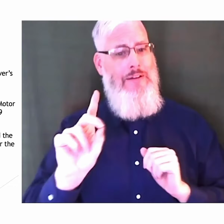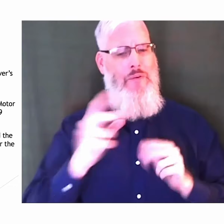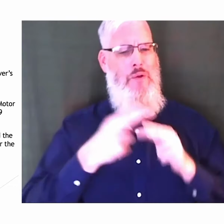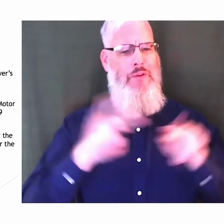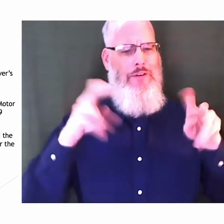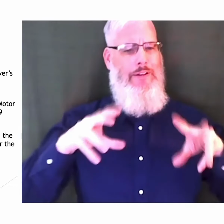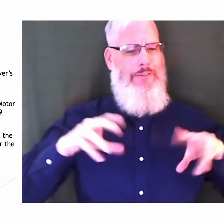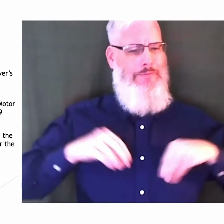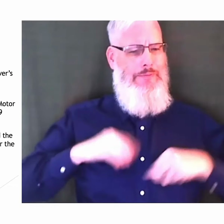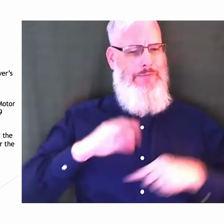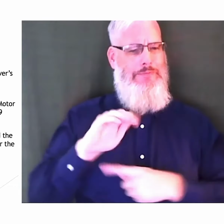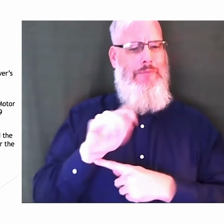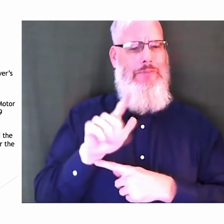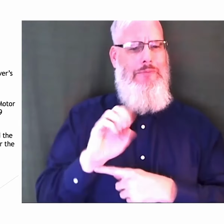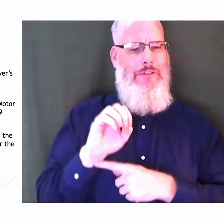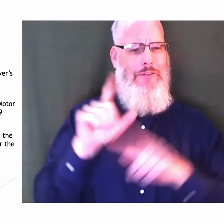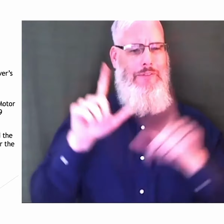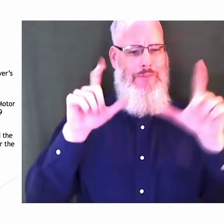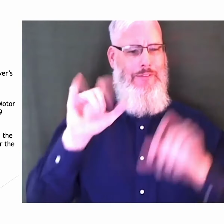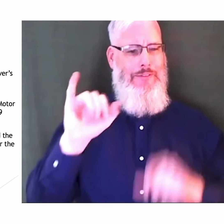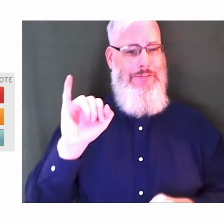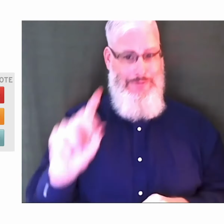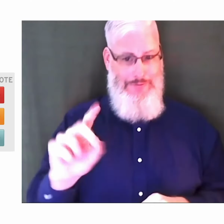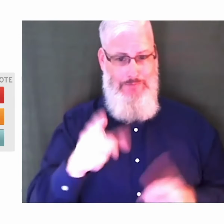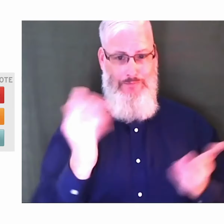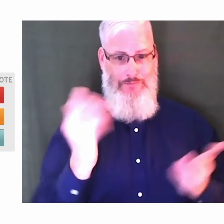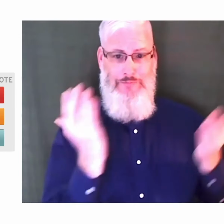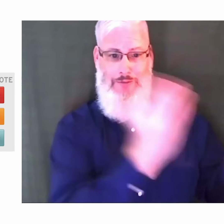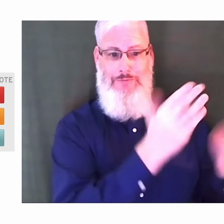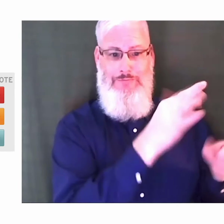Bring it to the ballot, has a list of acceptable photo IDs.